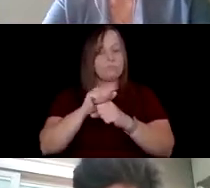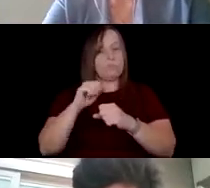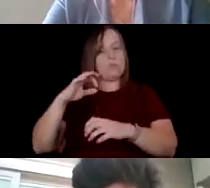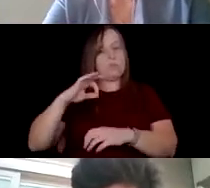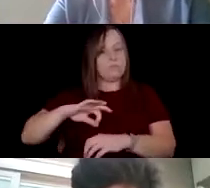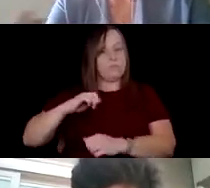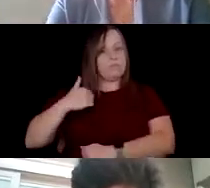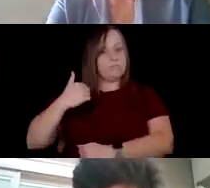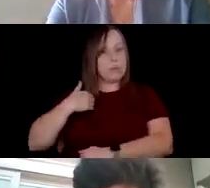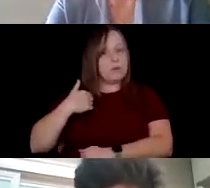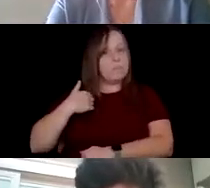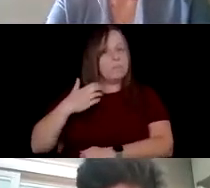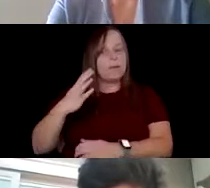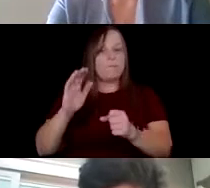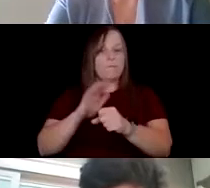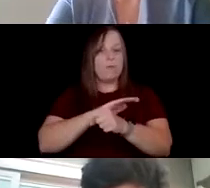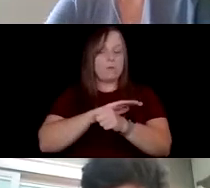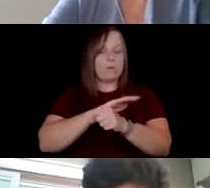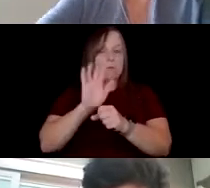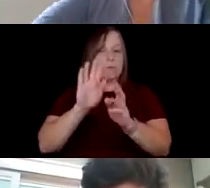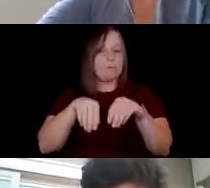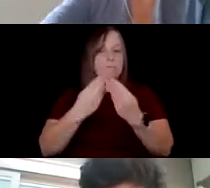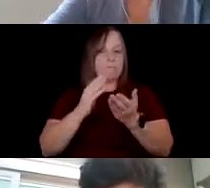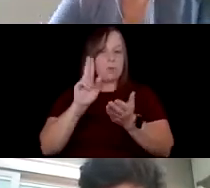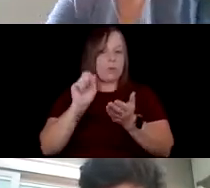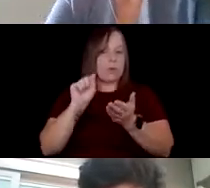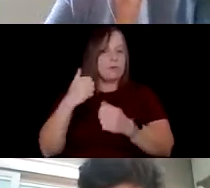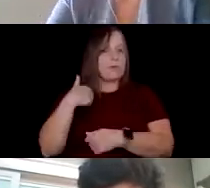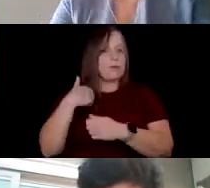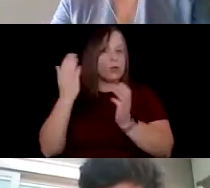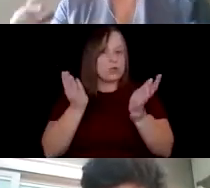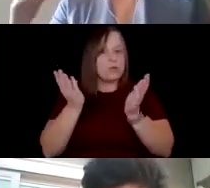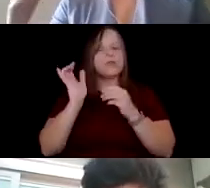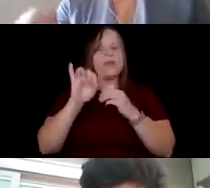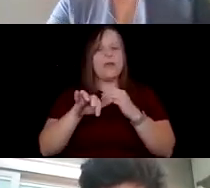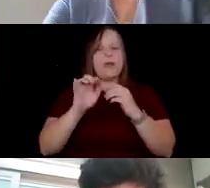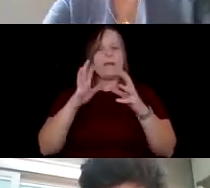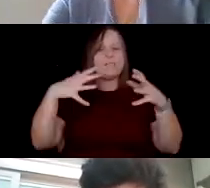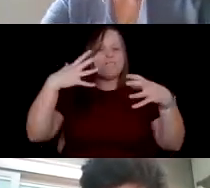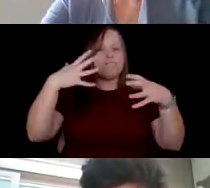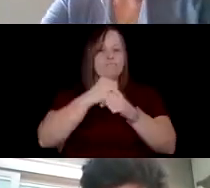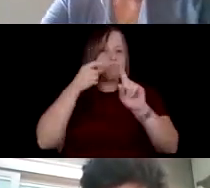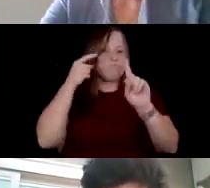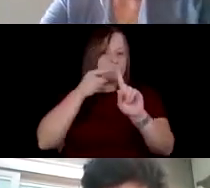that you are entitled to as a veteran of US military service. So that's kind of just the big-picture overview